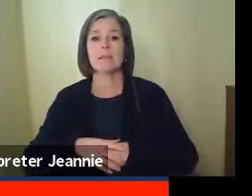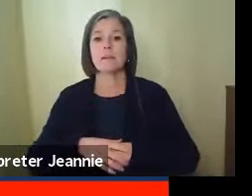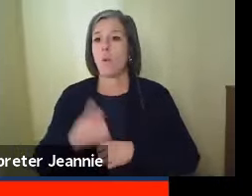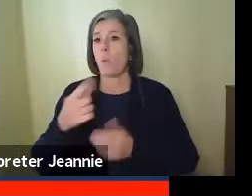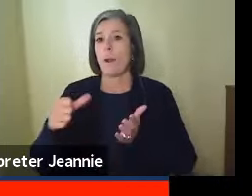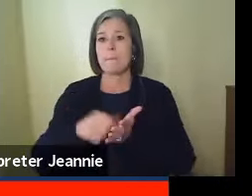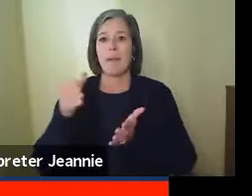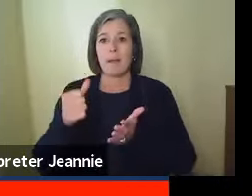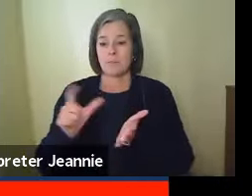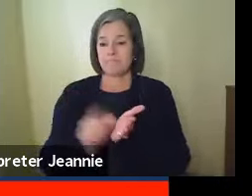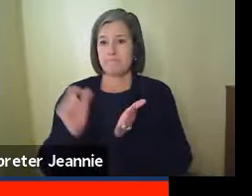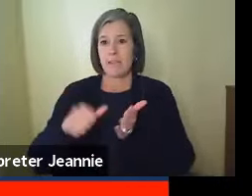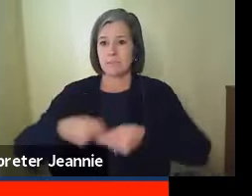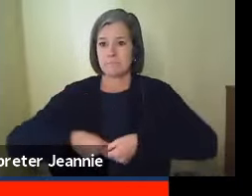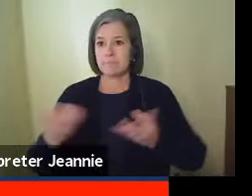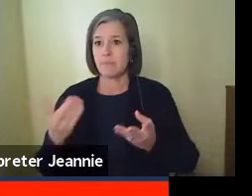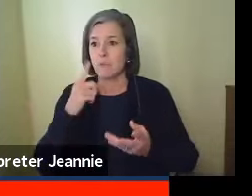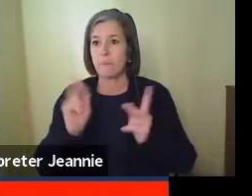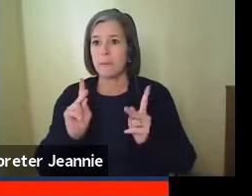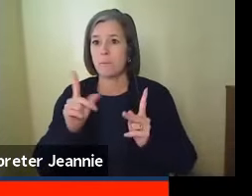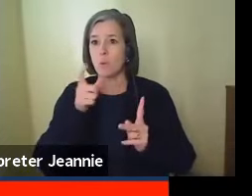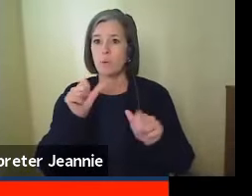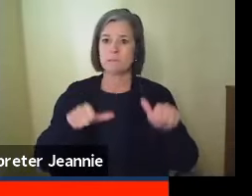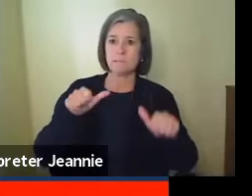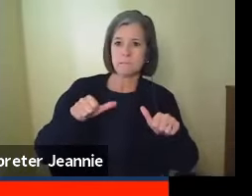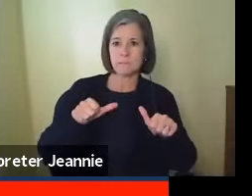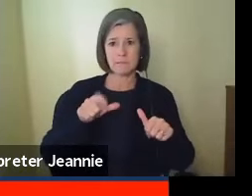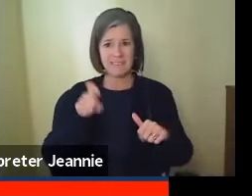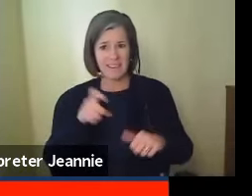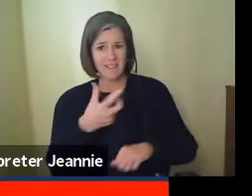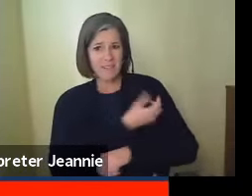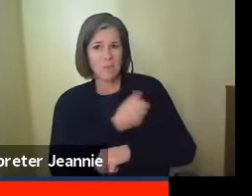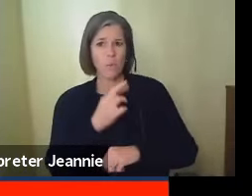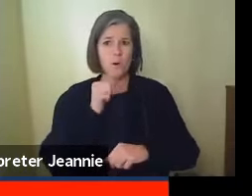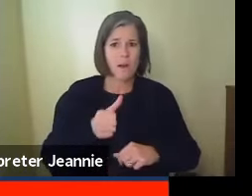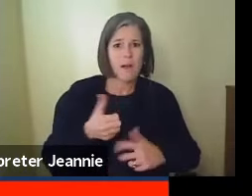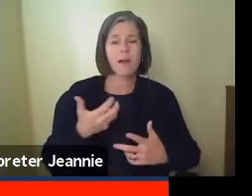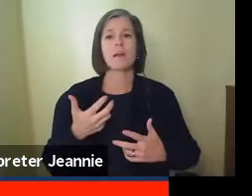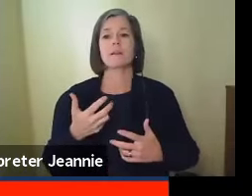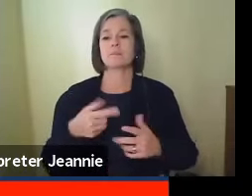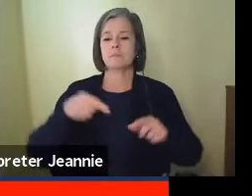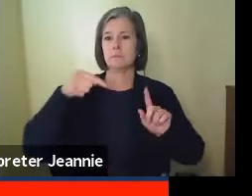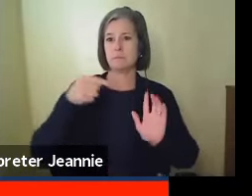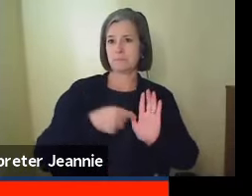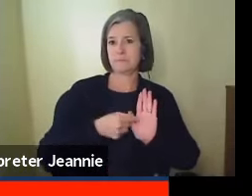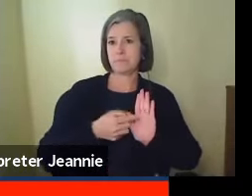out to people who are questioning the need for the vaccine or who are asking about safety,